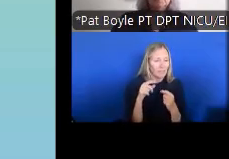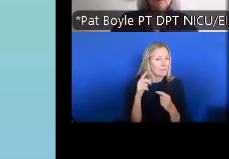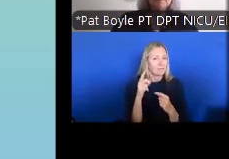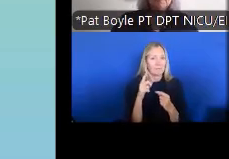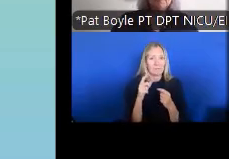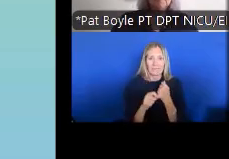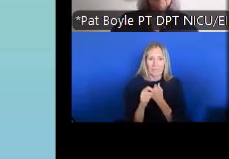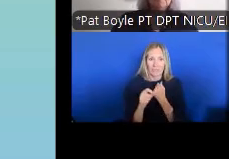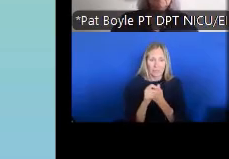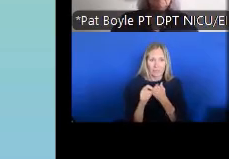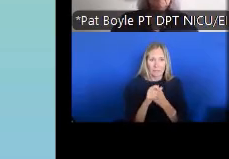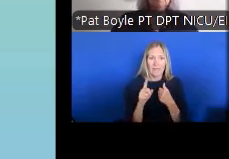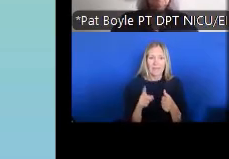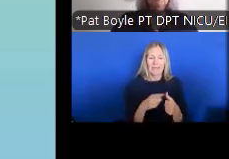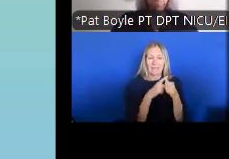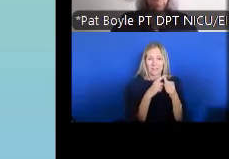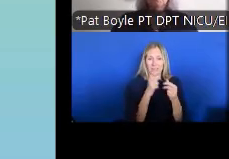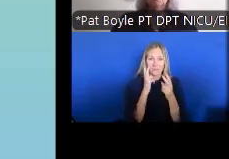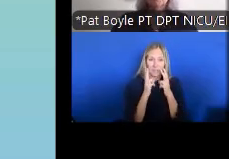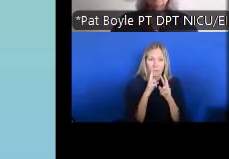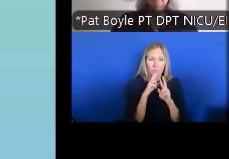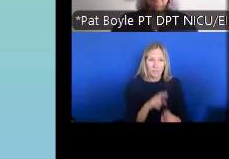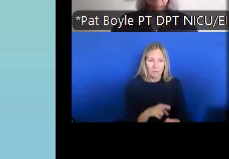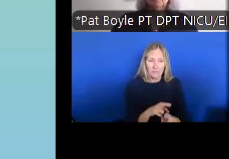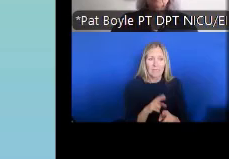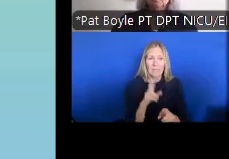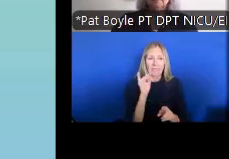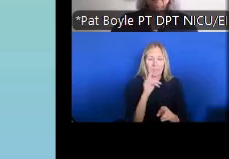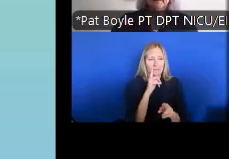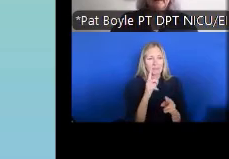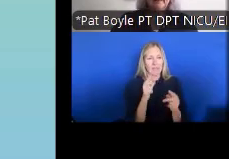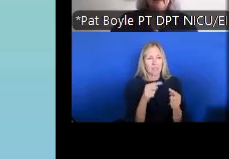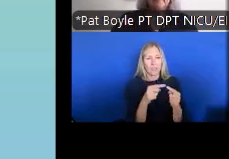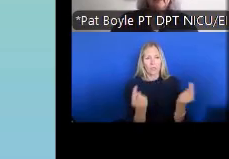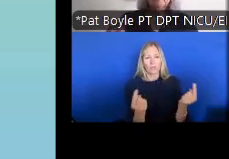responsiveness is to contrast light and movement, and that's